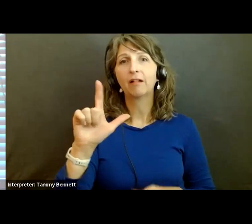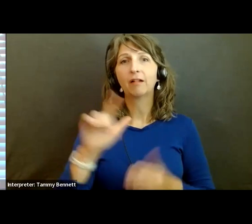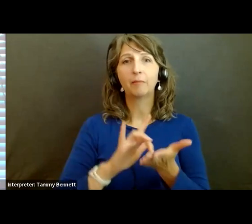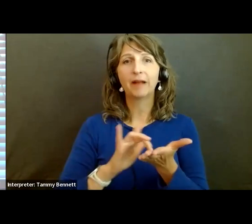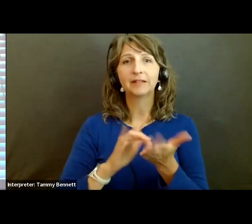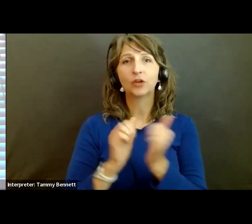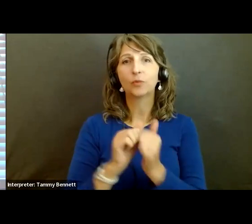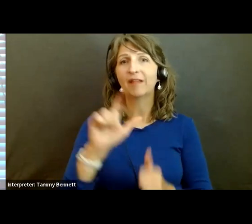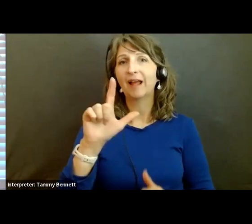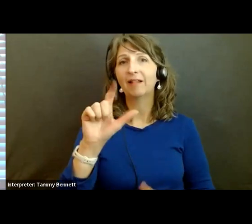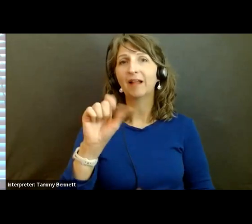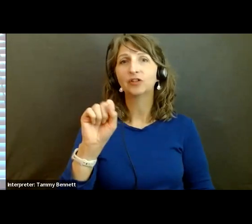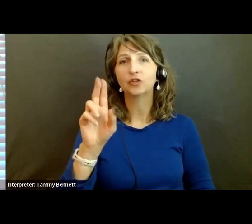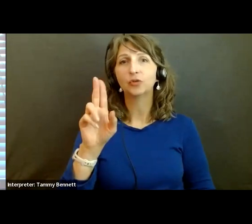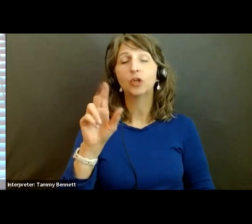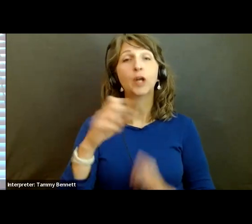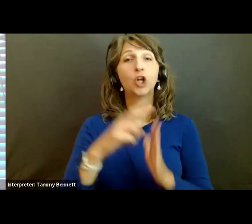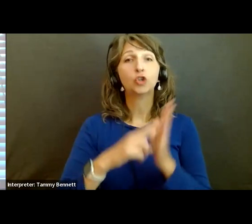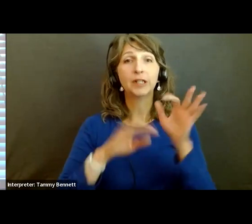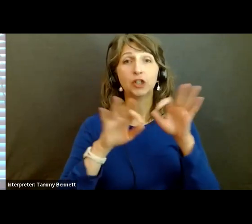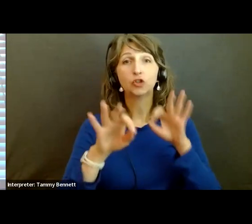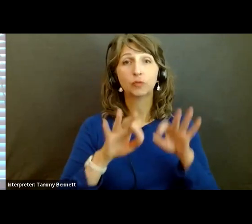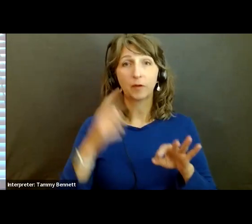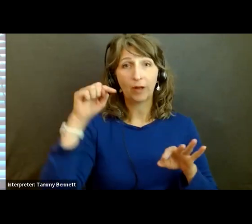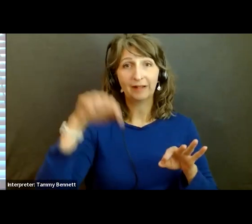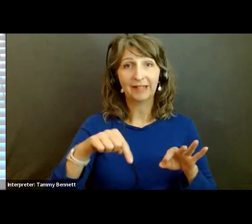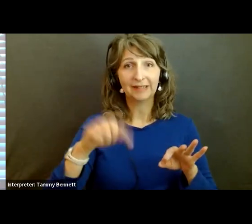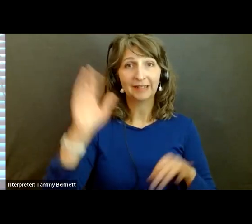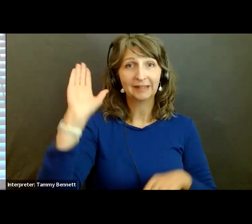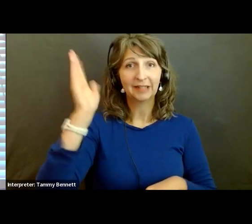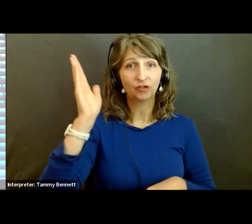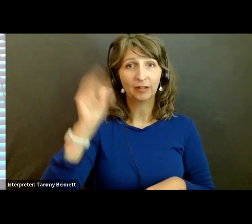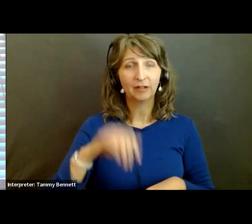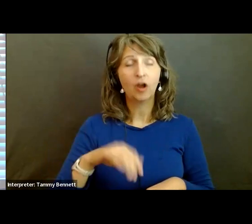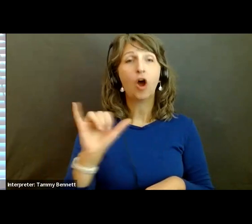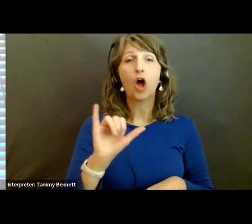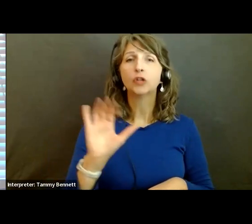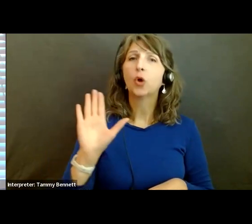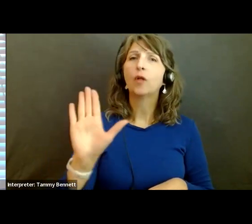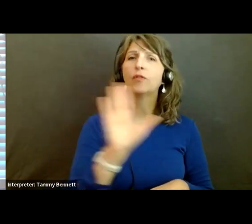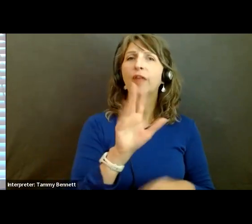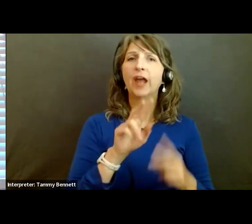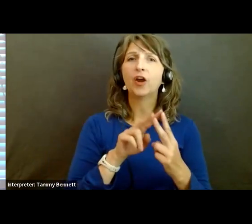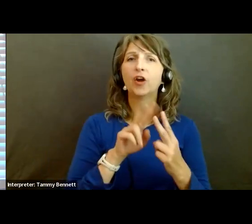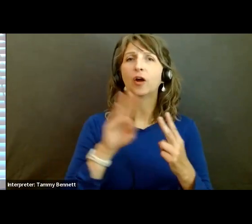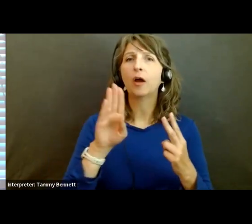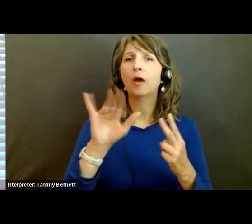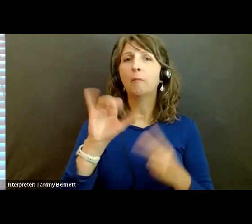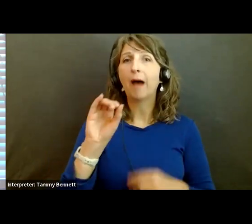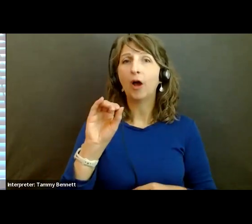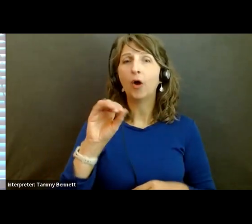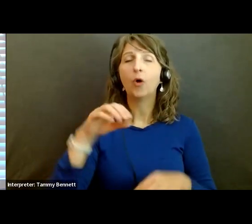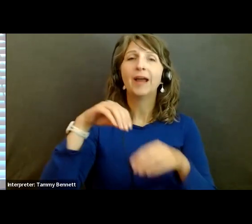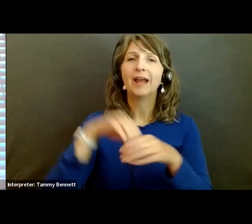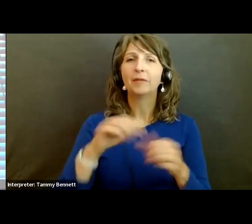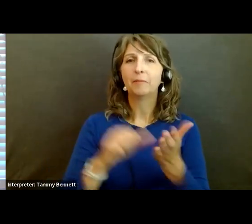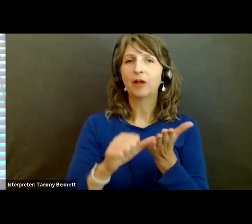You can read the description for this session. And their bows on page one of the conference booklet.